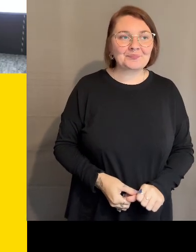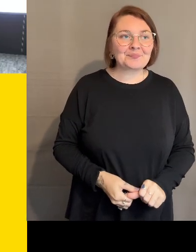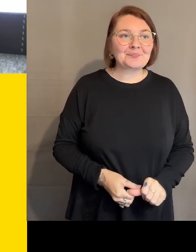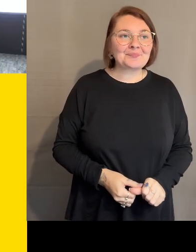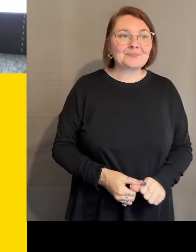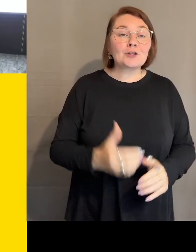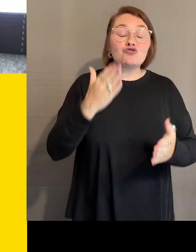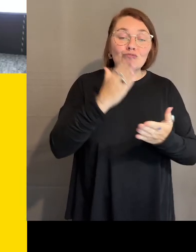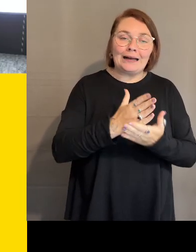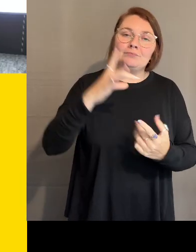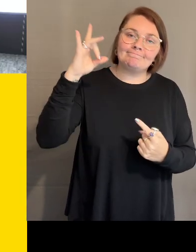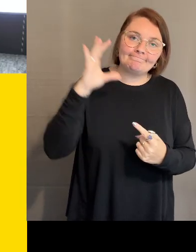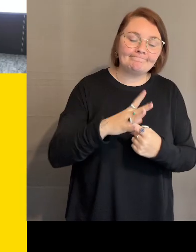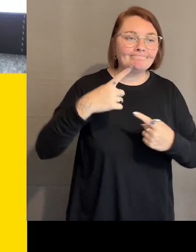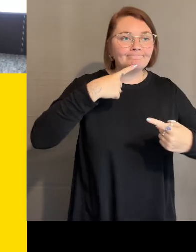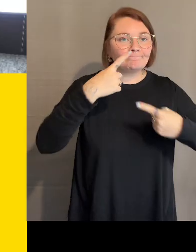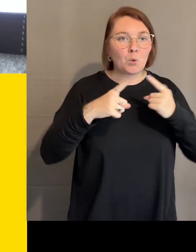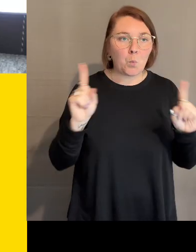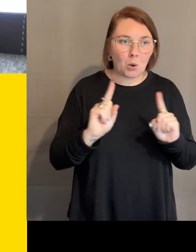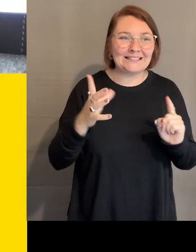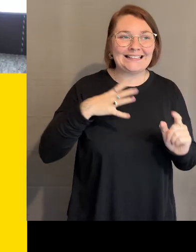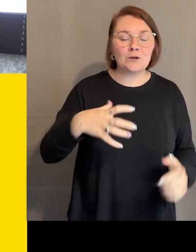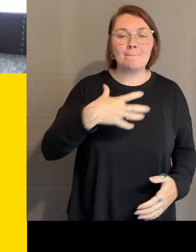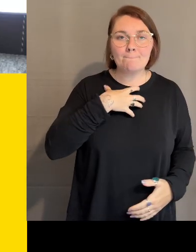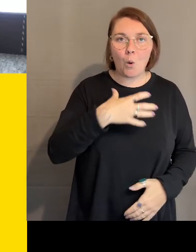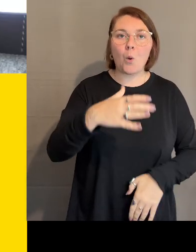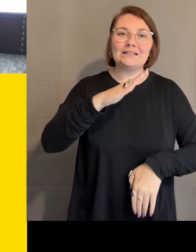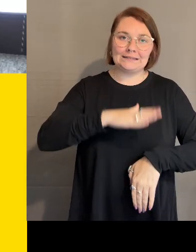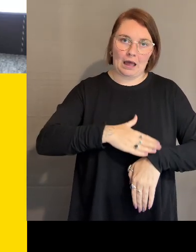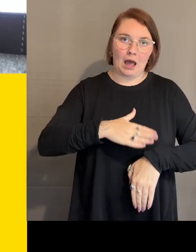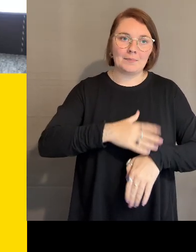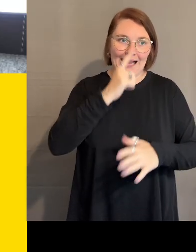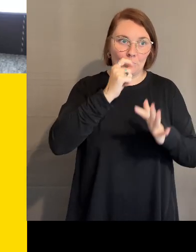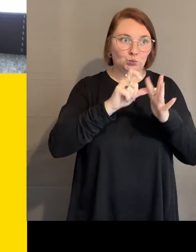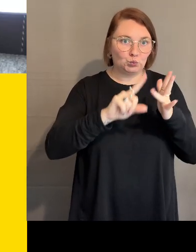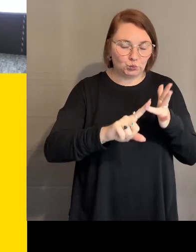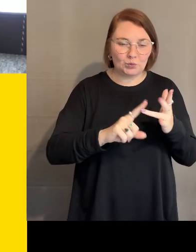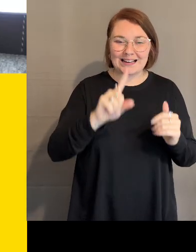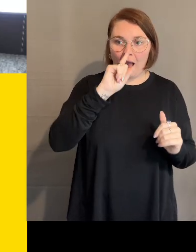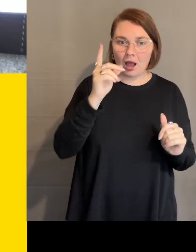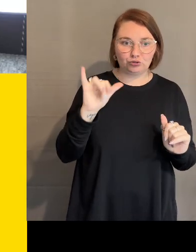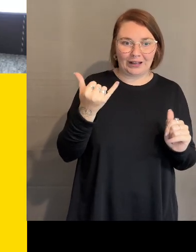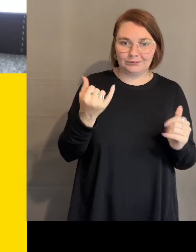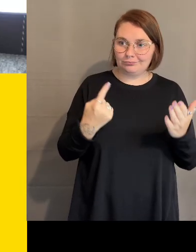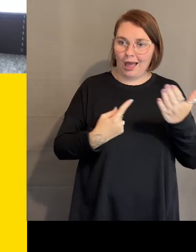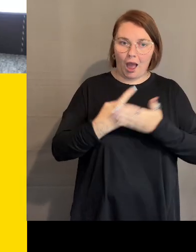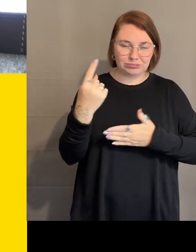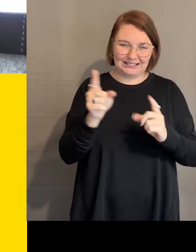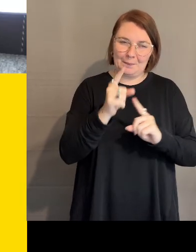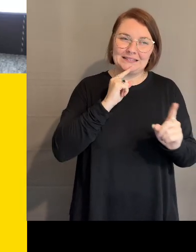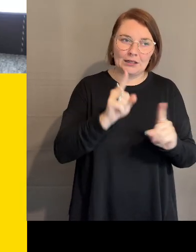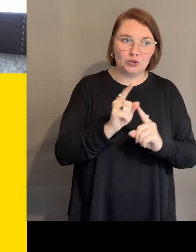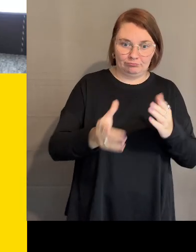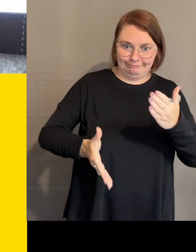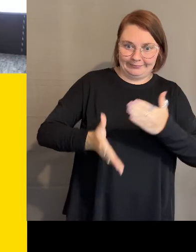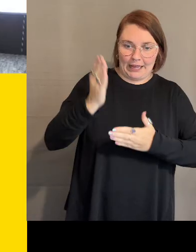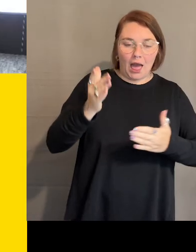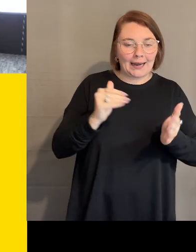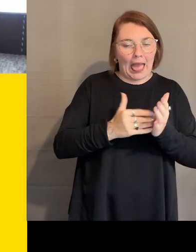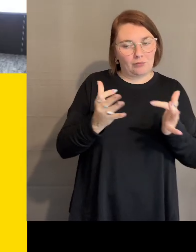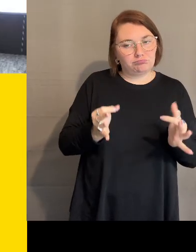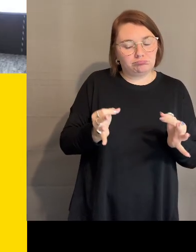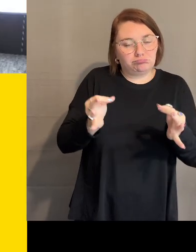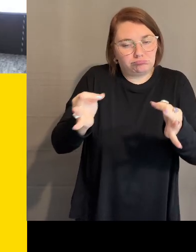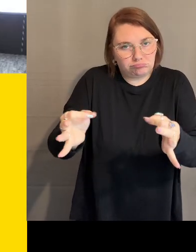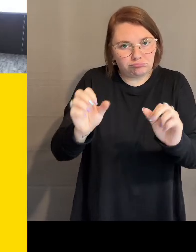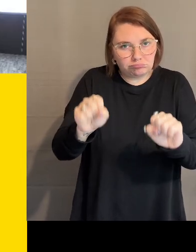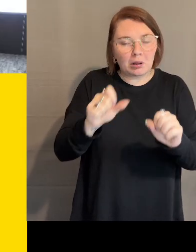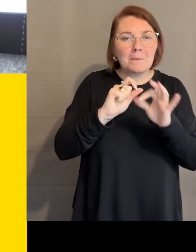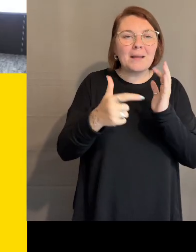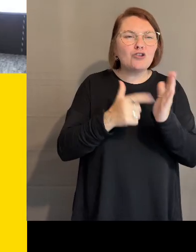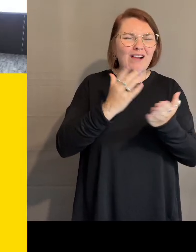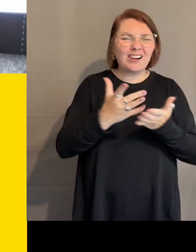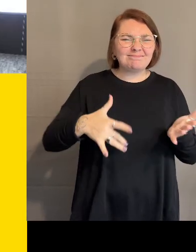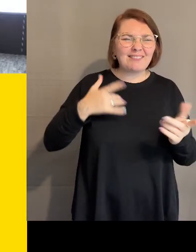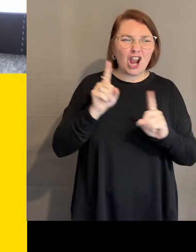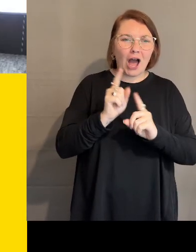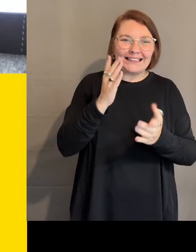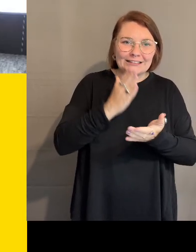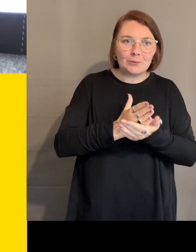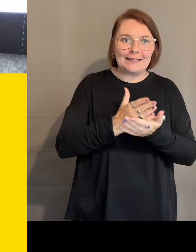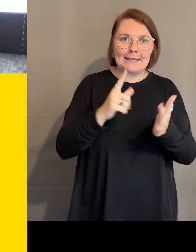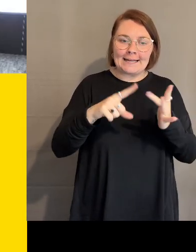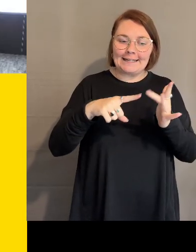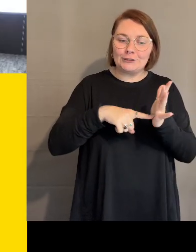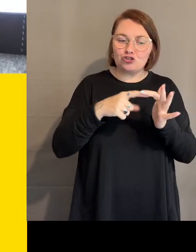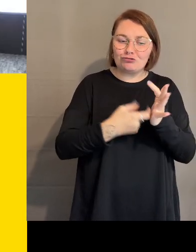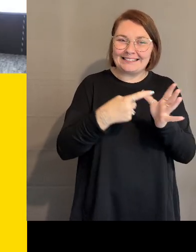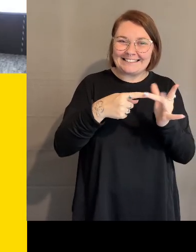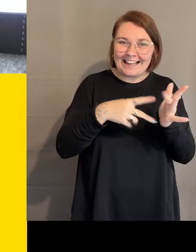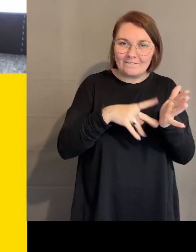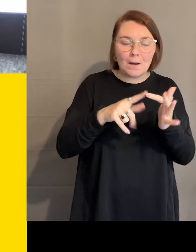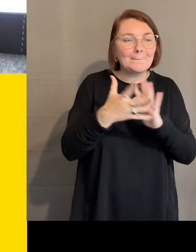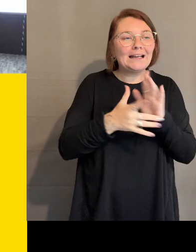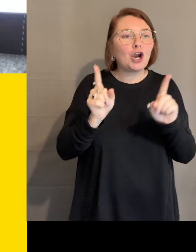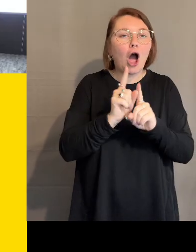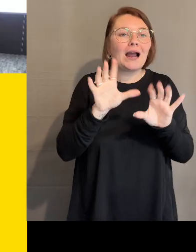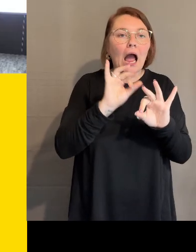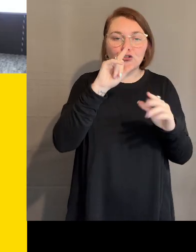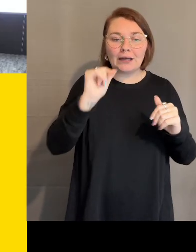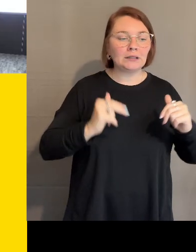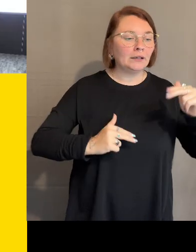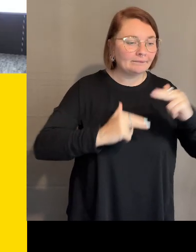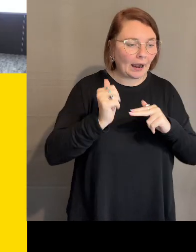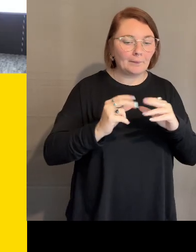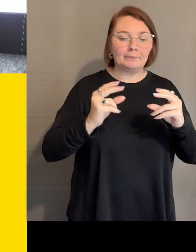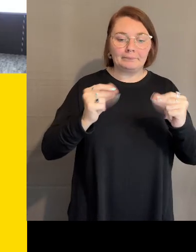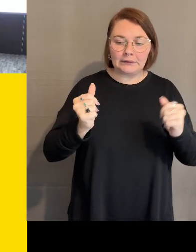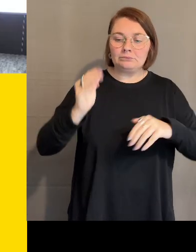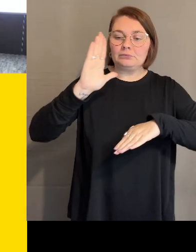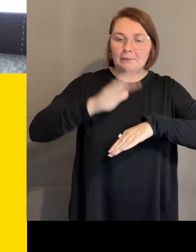a really key message was, we need more time to do this, you know, it can't happen, and as I said, the deadlines have been pushed back a bit. But also this real sense that it needs to be iterative, so it's not going to come in and just be developed and implemented and be